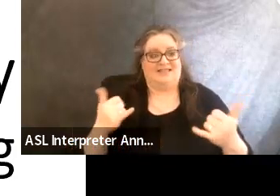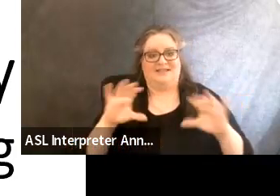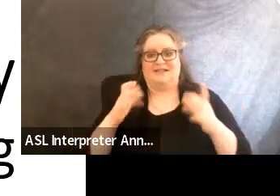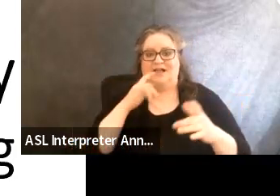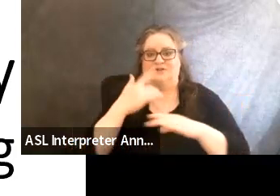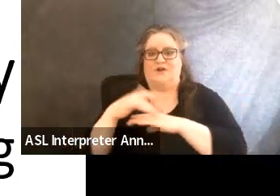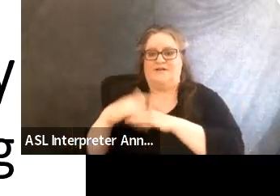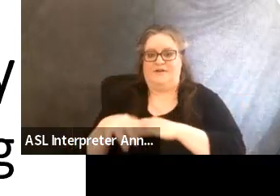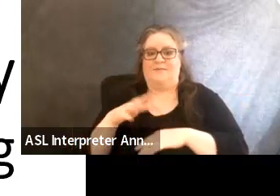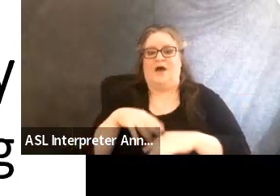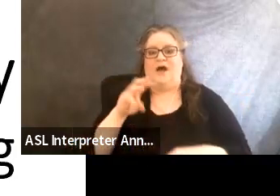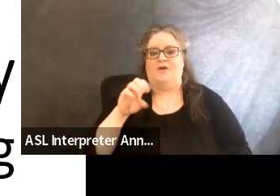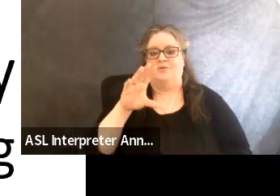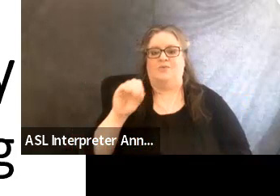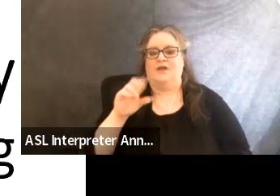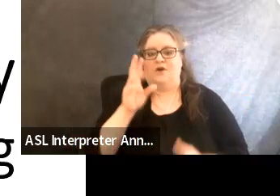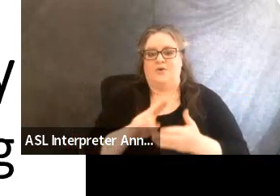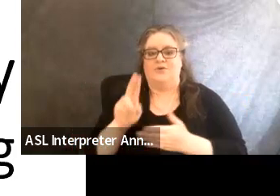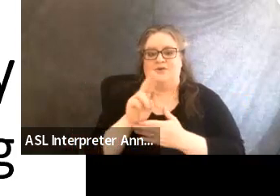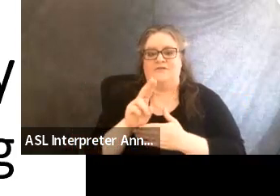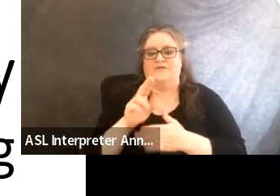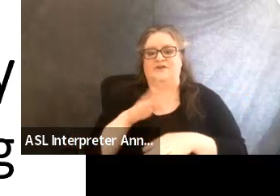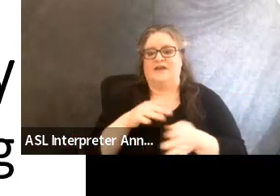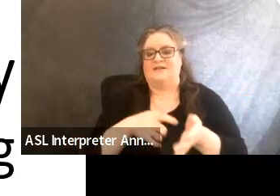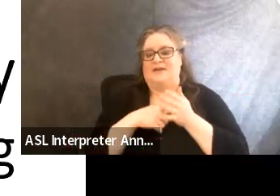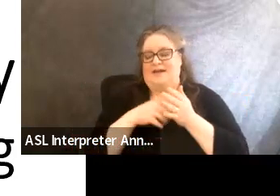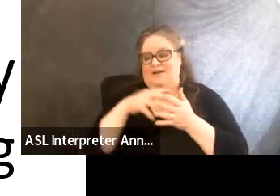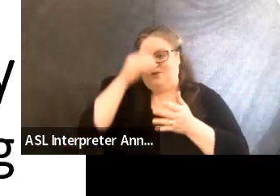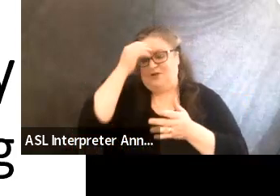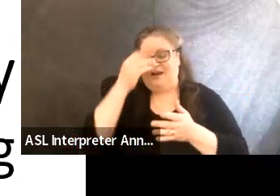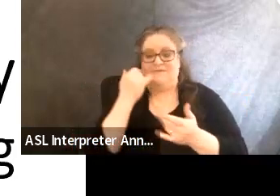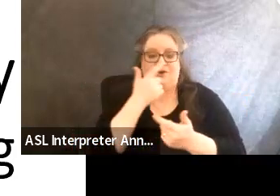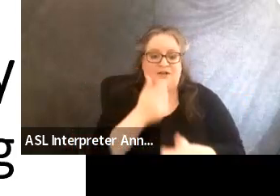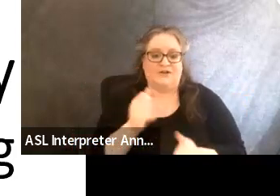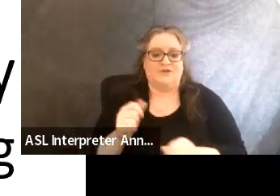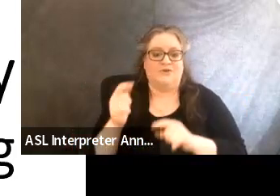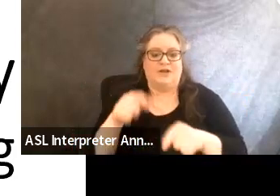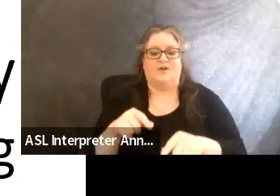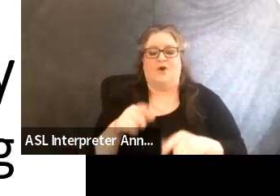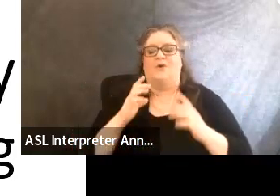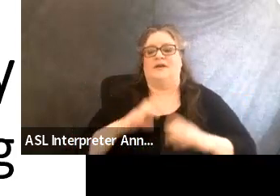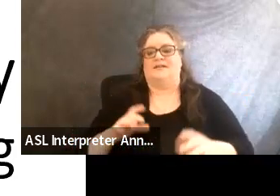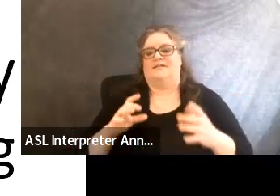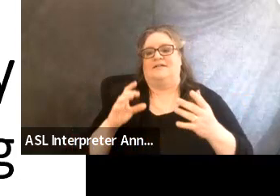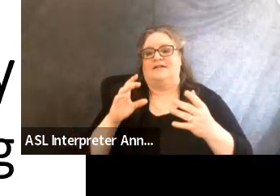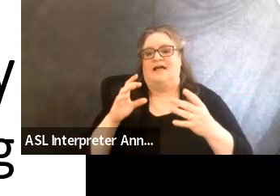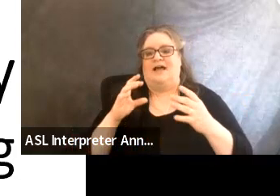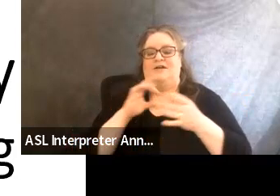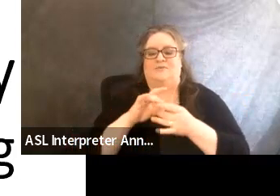on WeCo University accessible e-learning portal, and if you're interested you can contact WeCo Client Relations at accesinfo@theweco.com